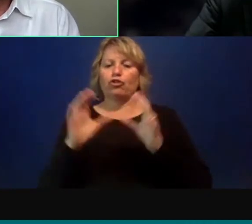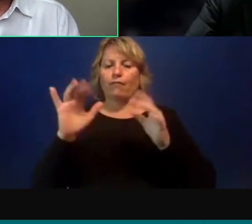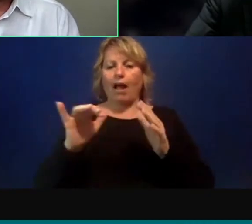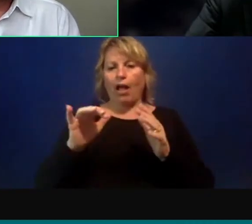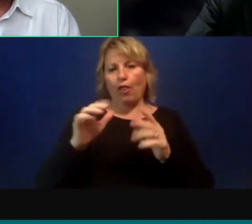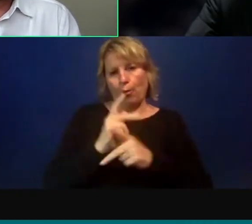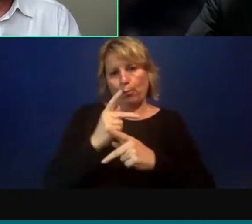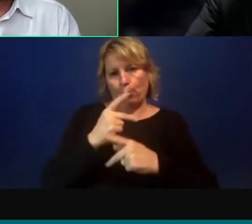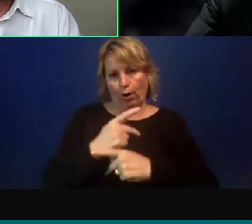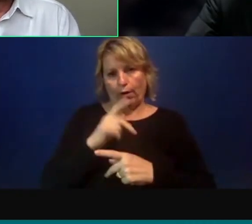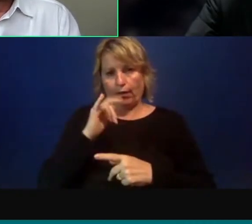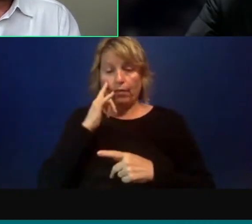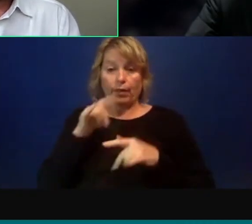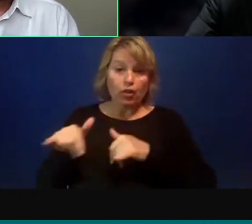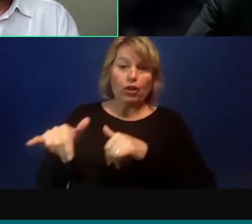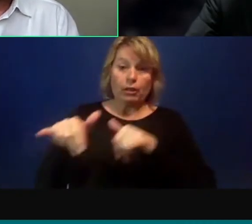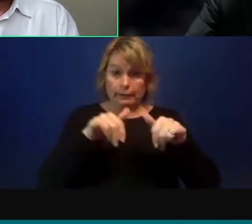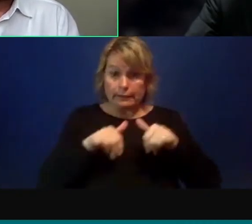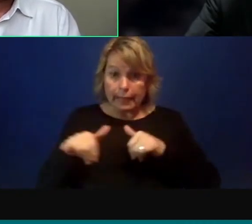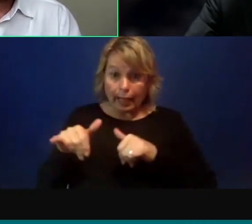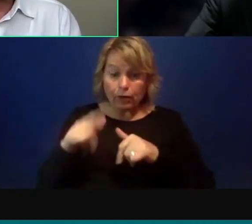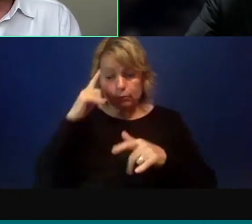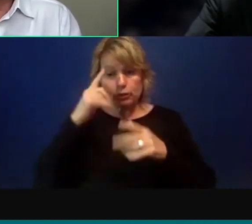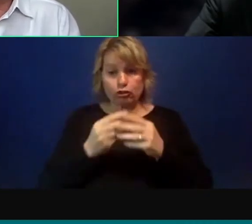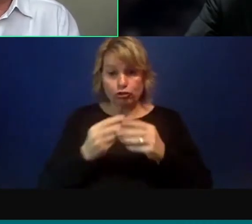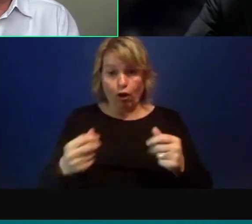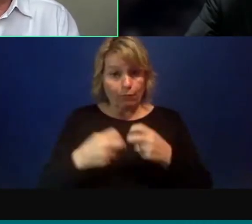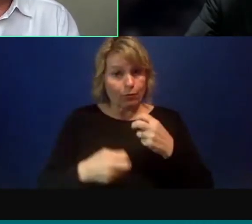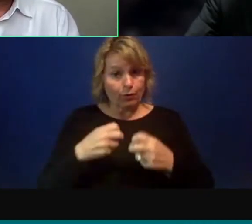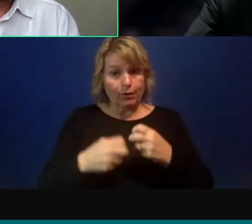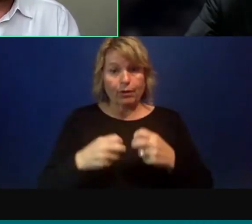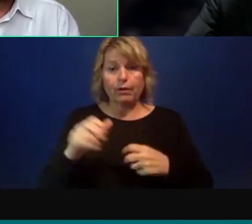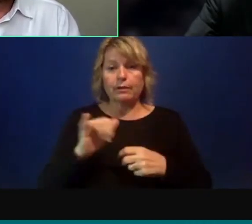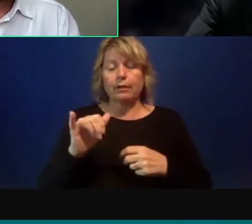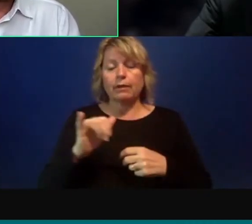that there is a standard solves the problem. It's a little bit like age of seven used to be